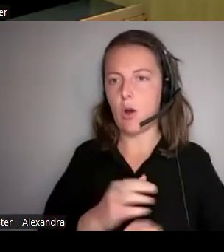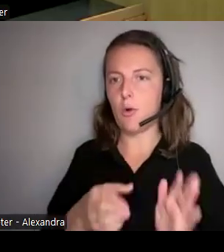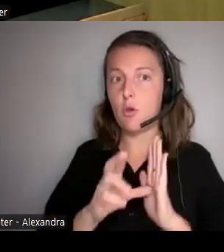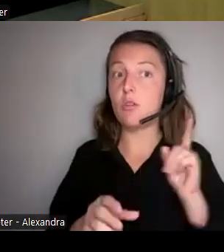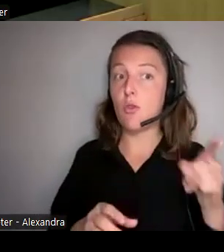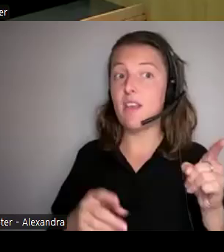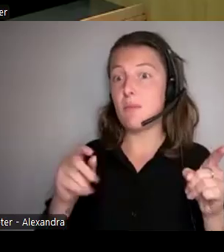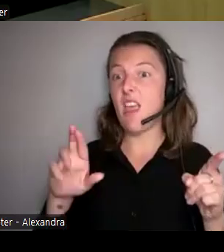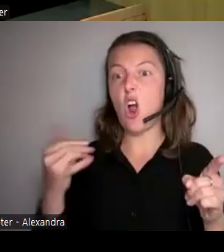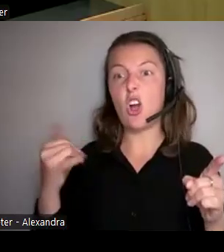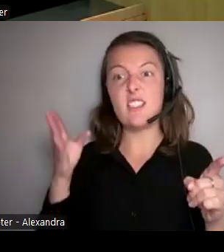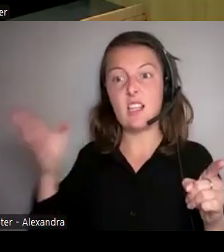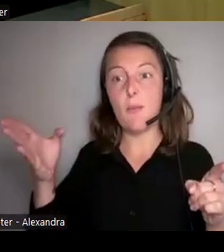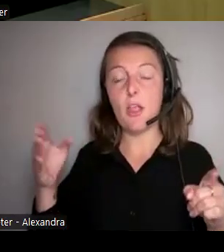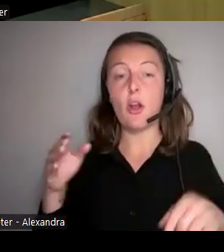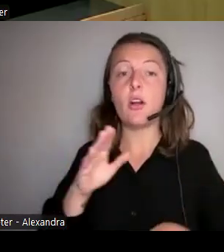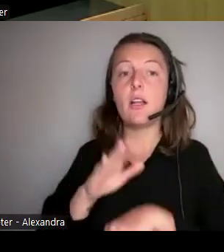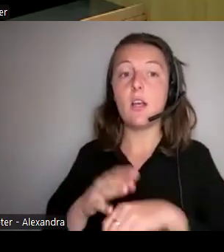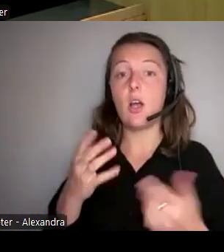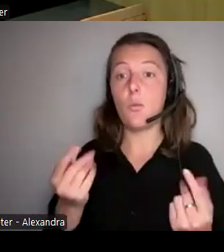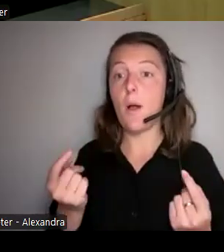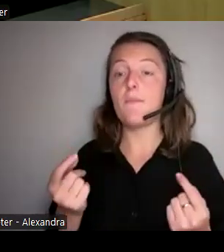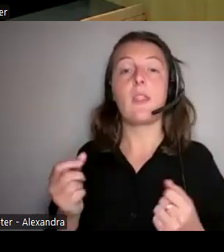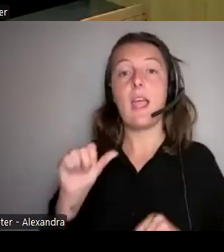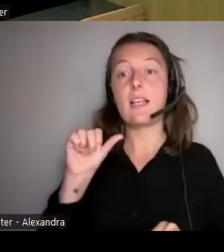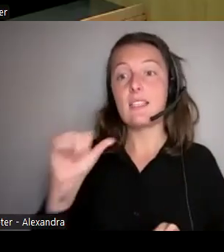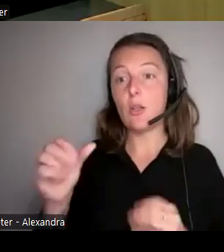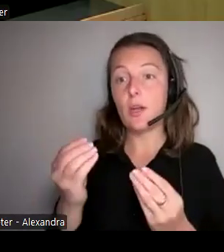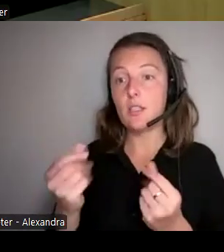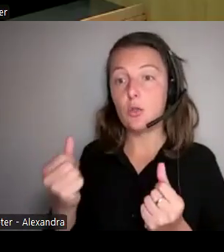still up there. Um, it is on accelerating solutions to improve access and quality